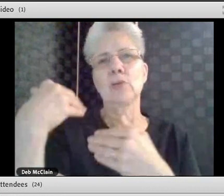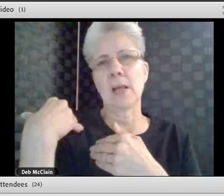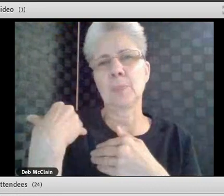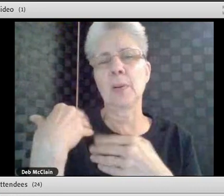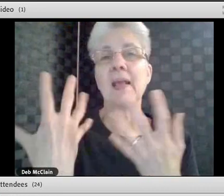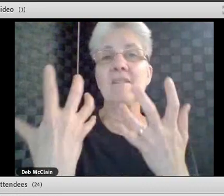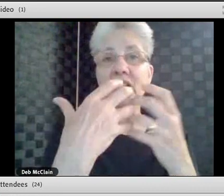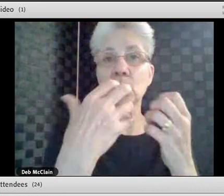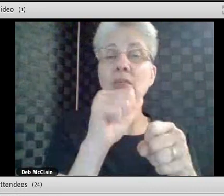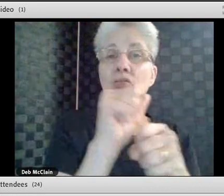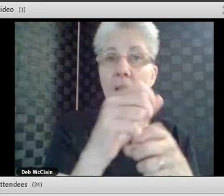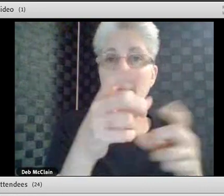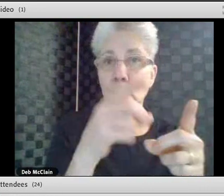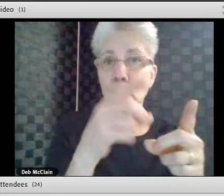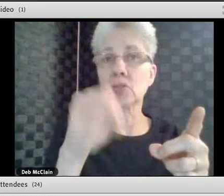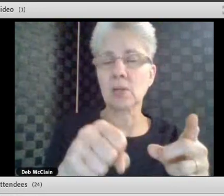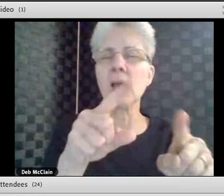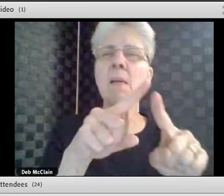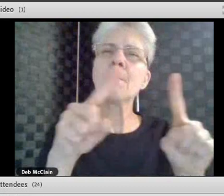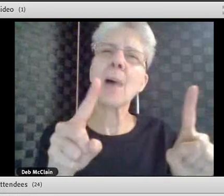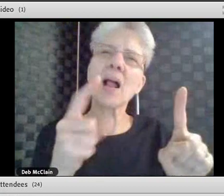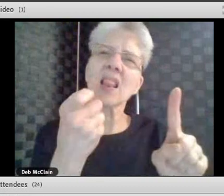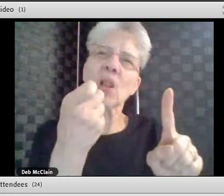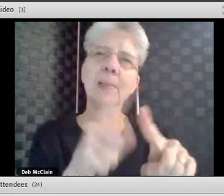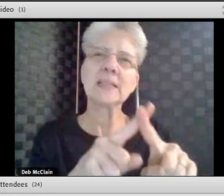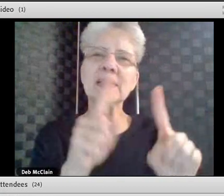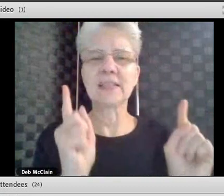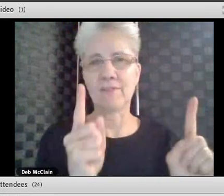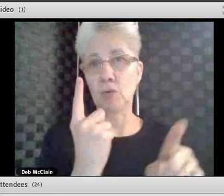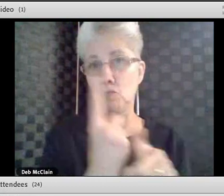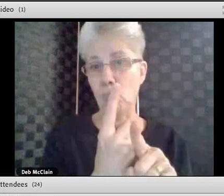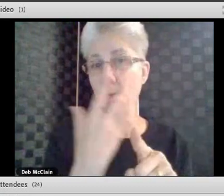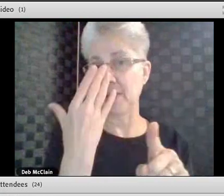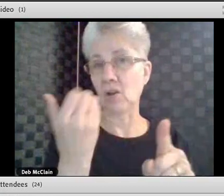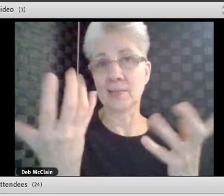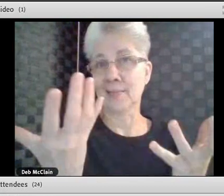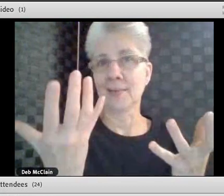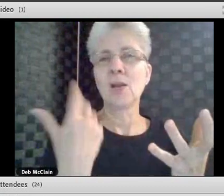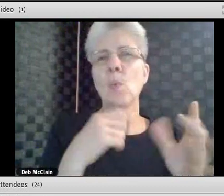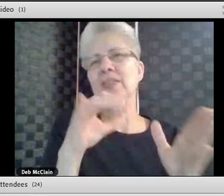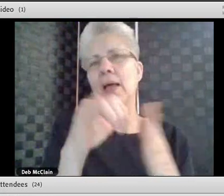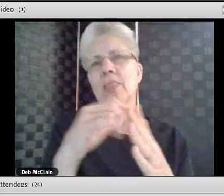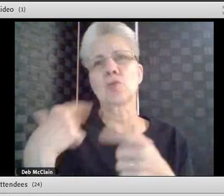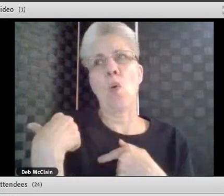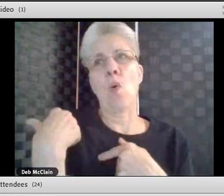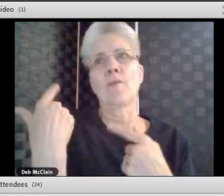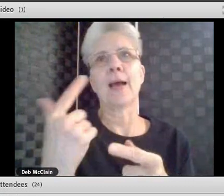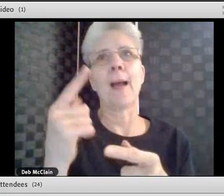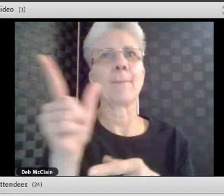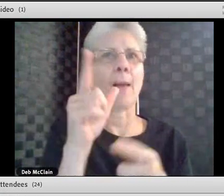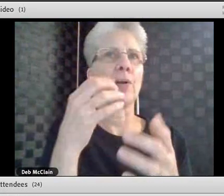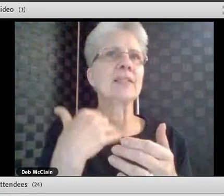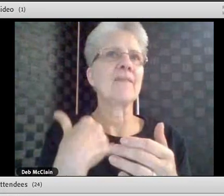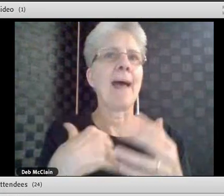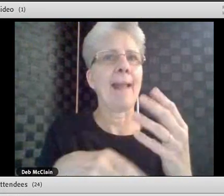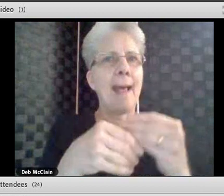this is going to be an added duty. It kind of fits in with their job description, but it's a little bit different, right? And we've done this over time.